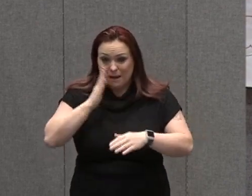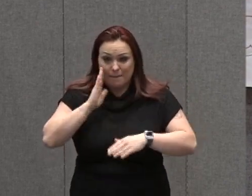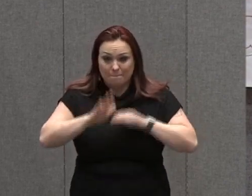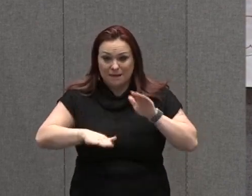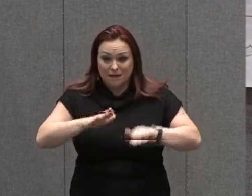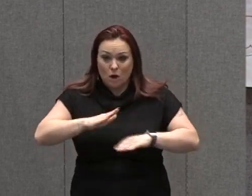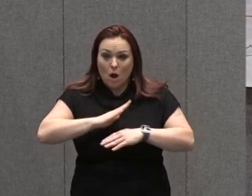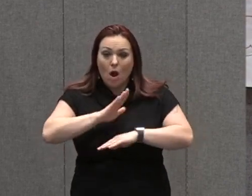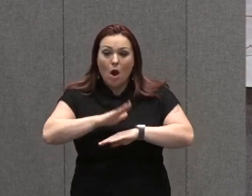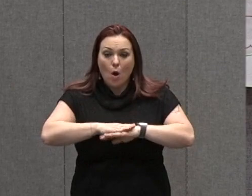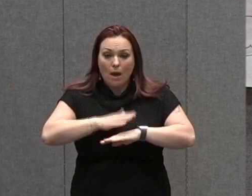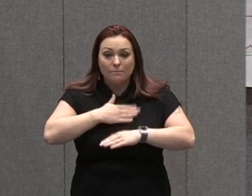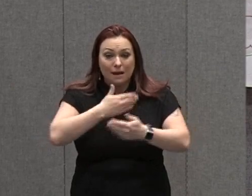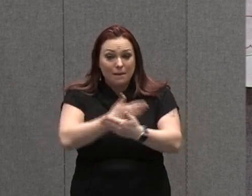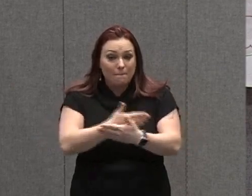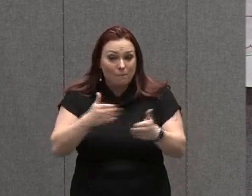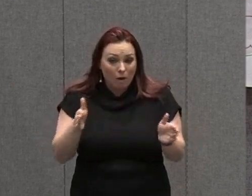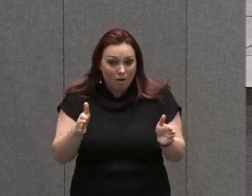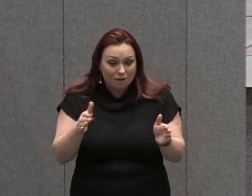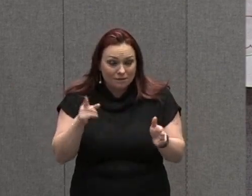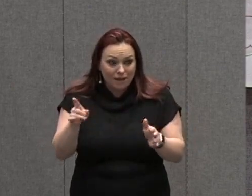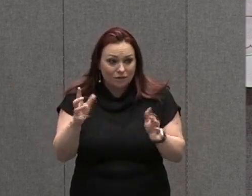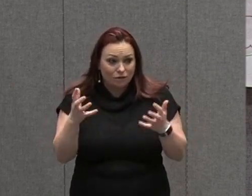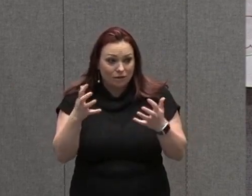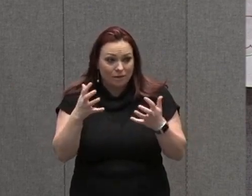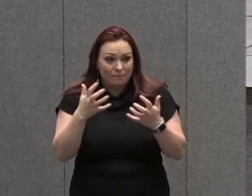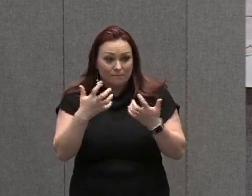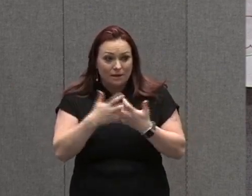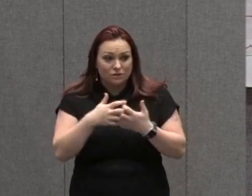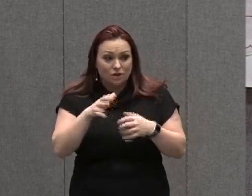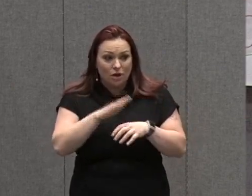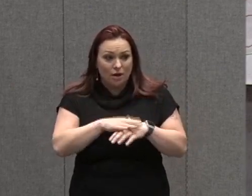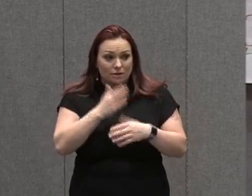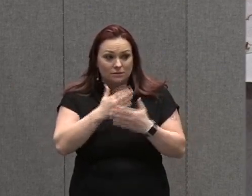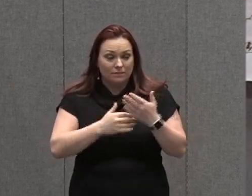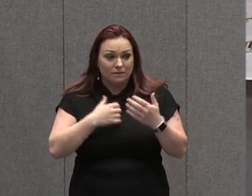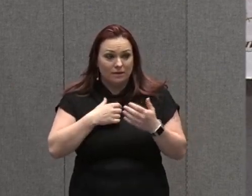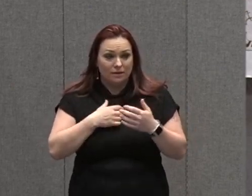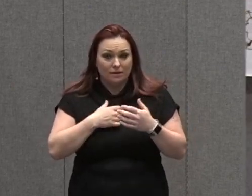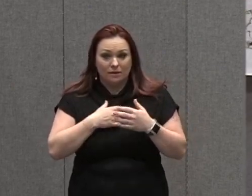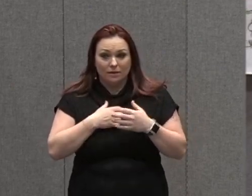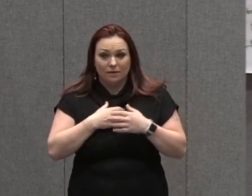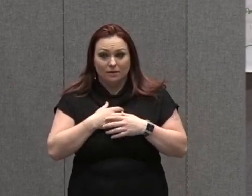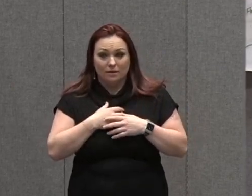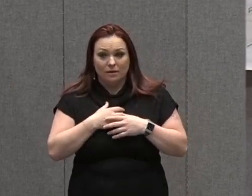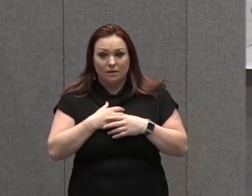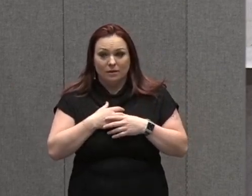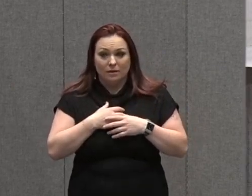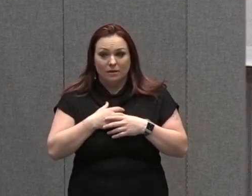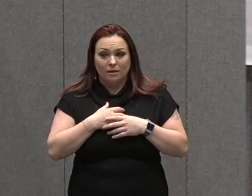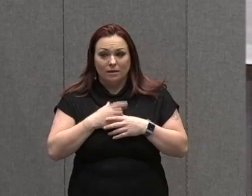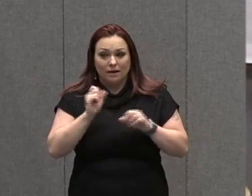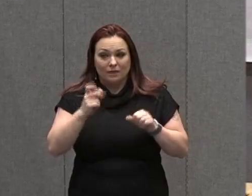Señor Jose and then you can play that rhythm on something else. Very nice. Okay, can you tell what I'm doing?